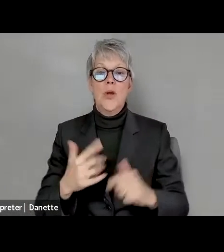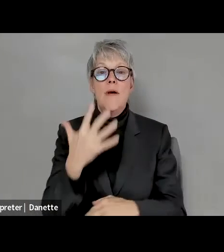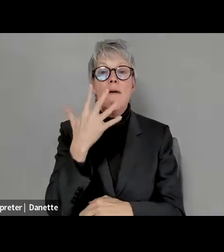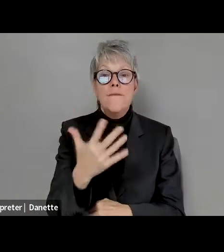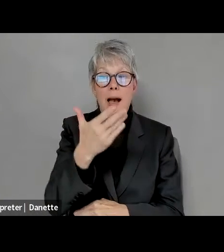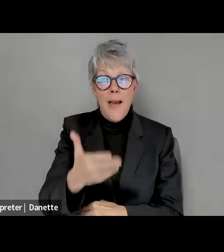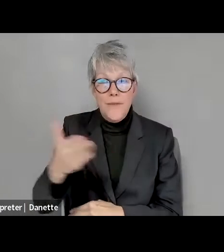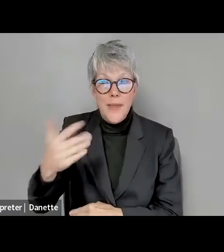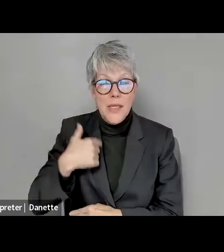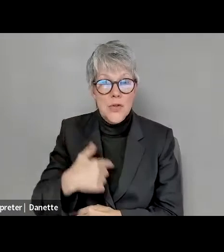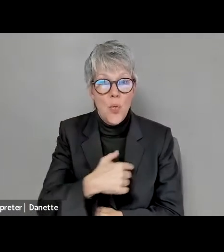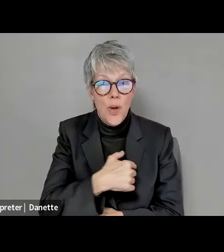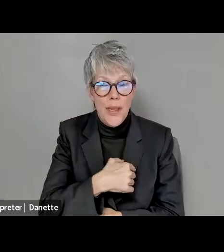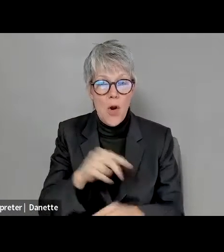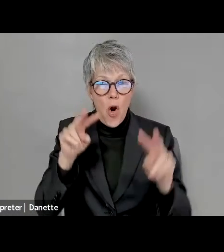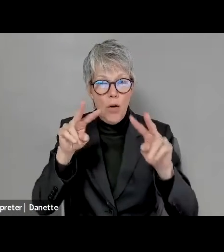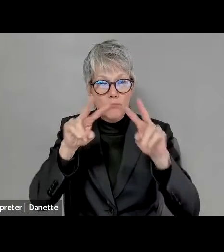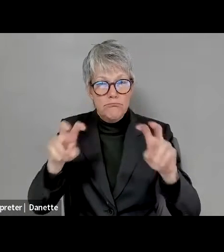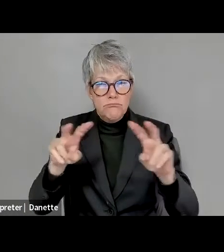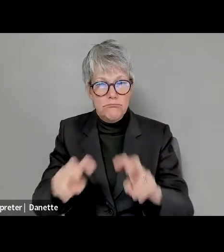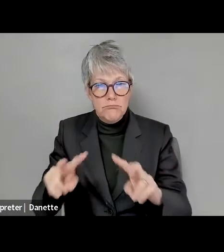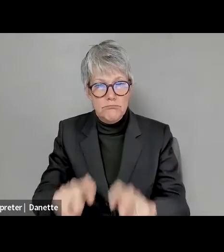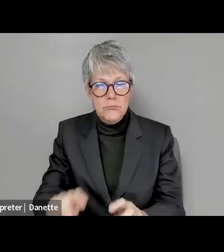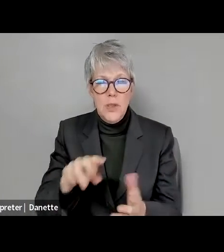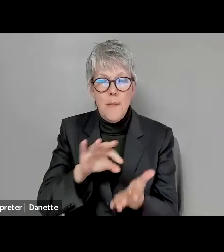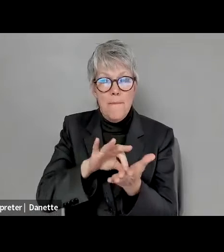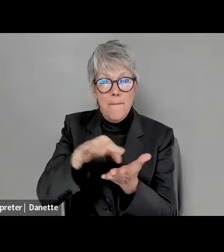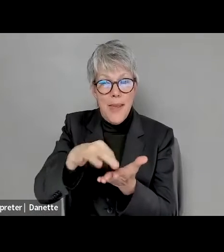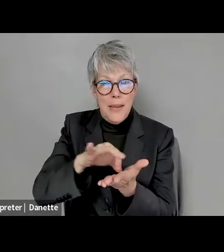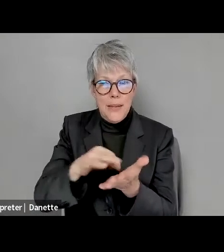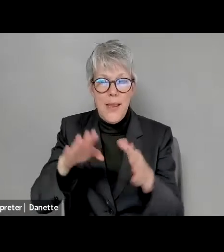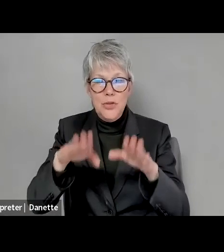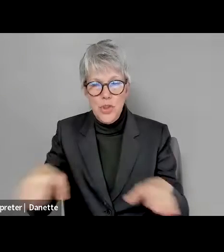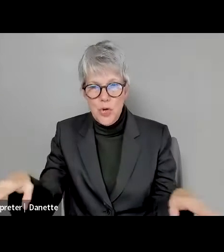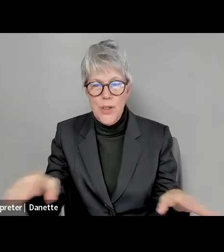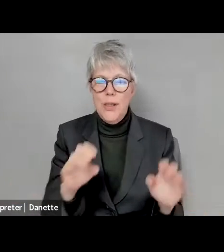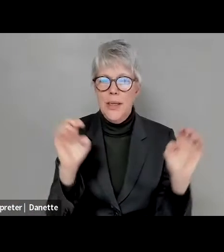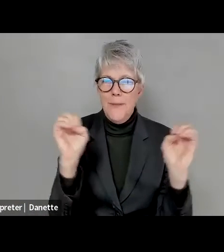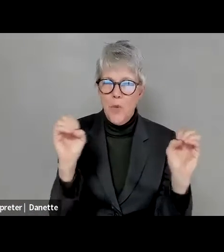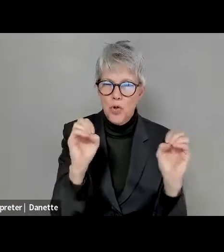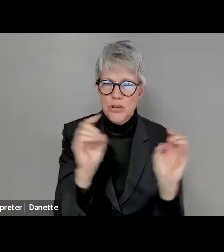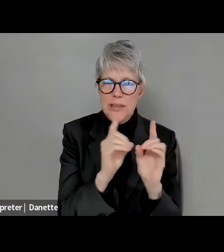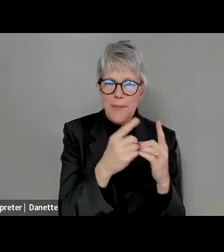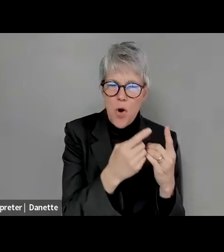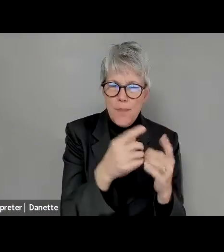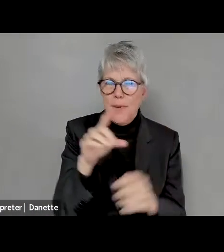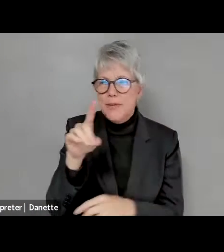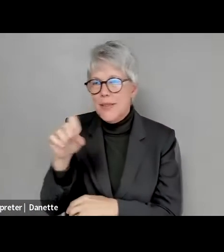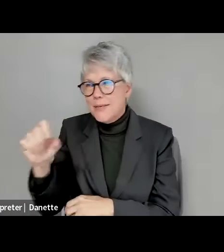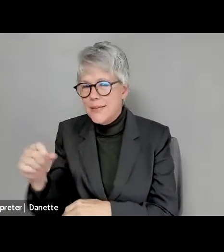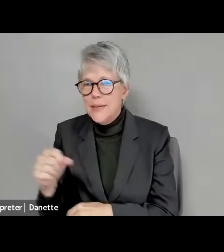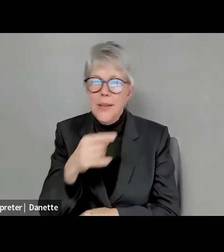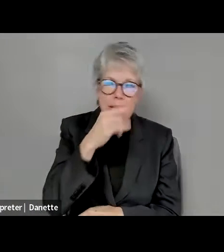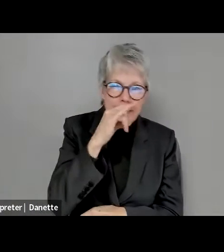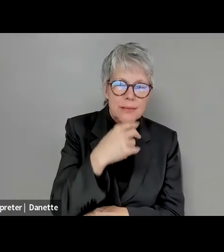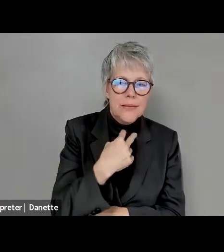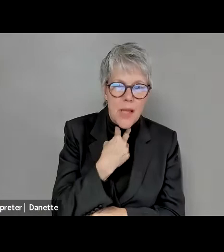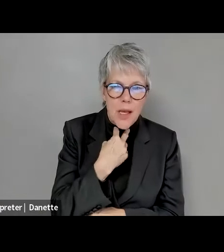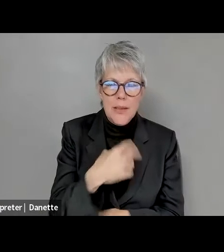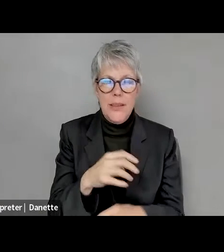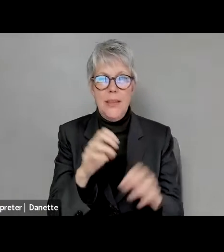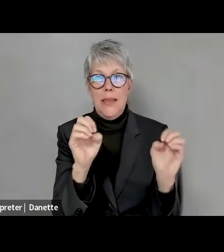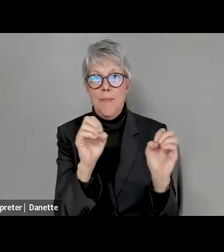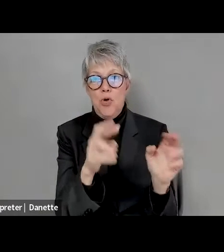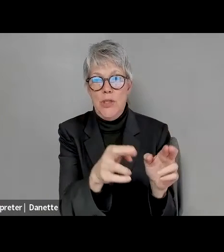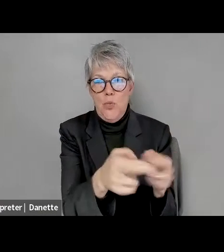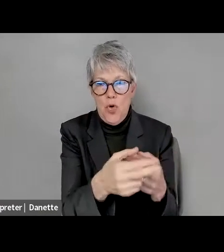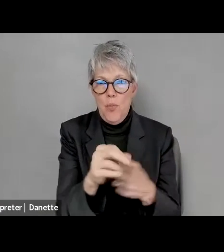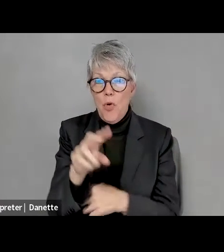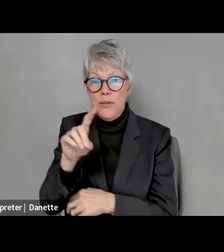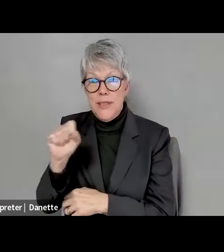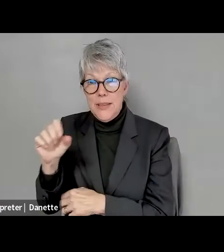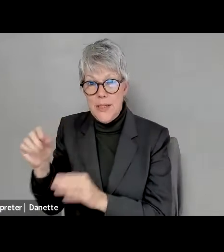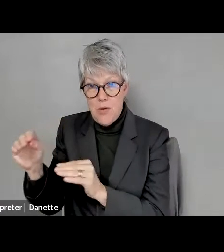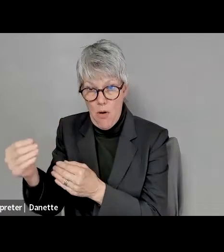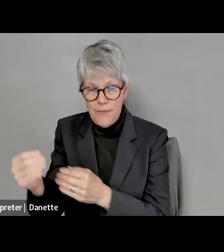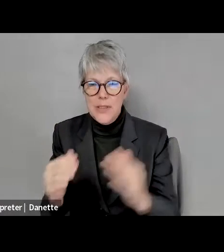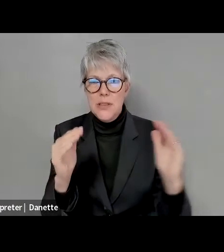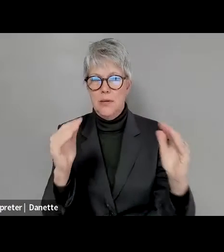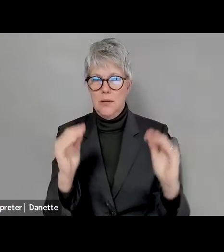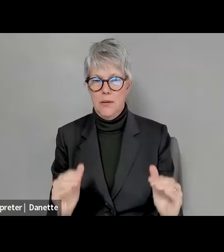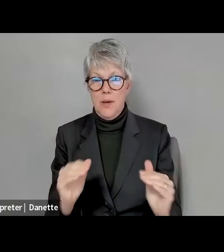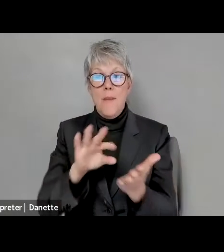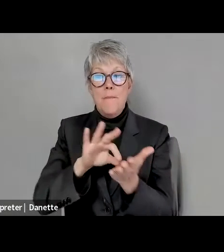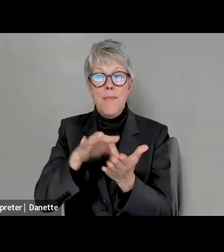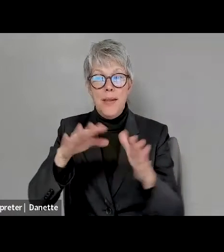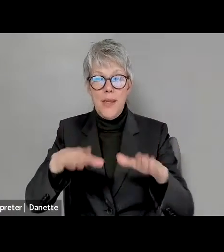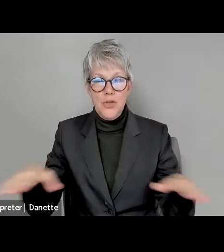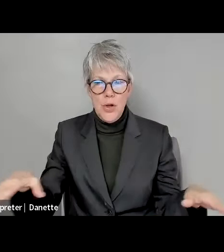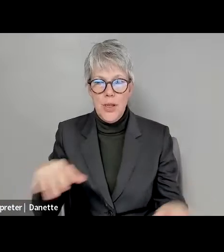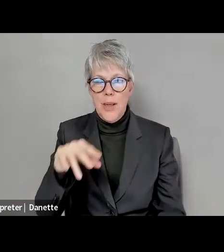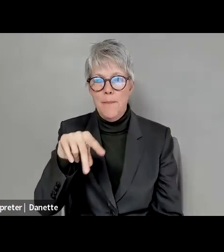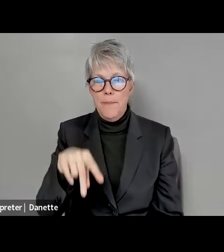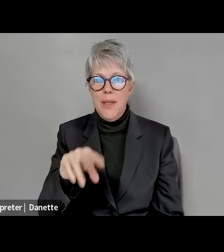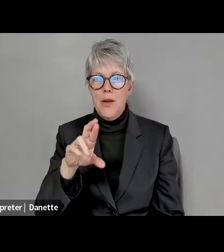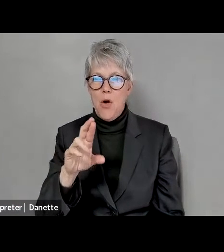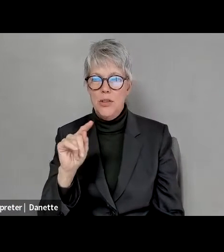Kelly Crosbie: We're looking at Medicaid, children in emergency departments and other Dss. Seven. So kids who are about to step in the emergency room are stuck in a Bss office. We're looking at Medicaid children who are in Prtf, but in state and out of state.